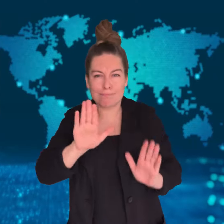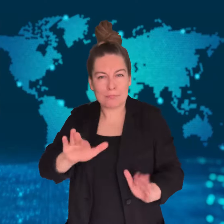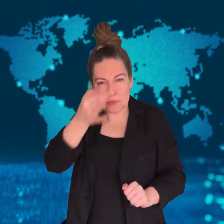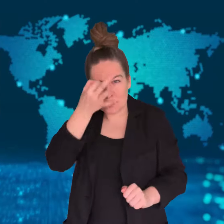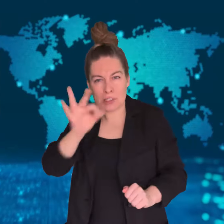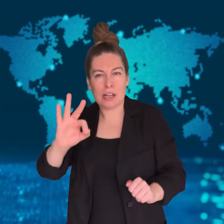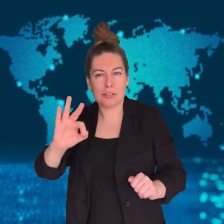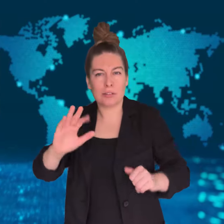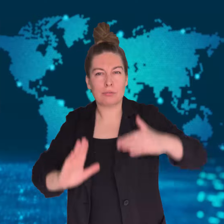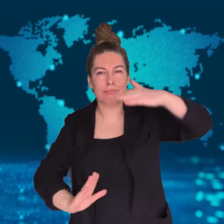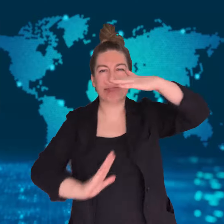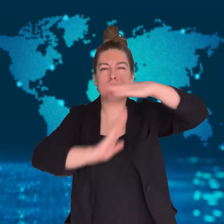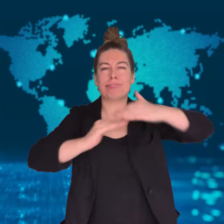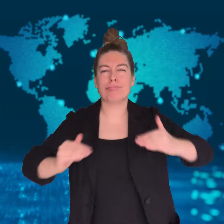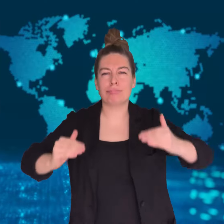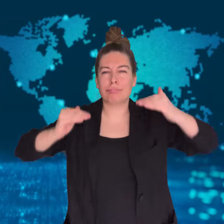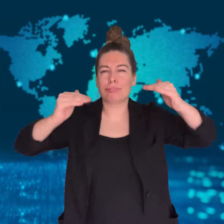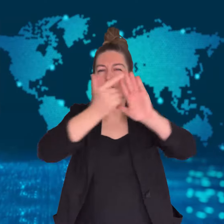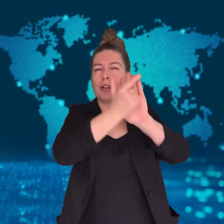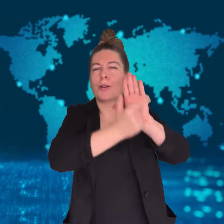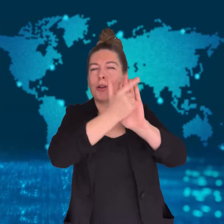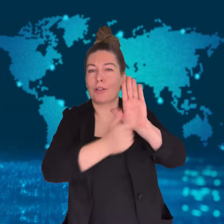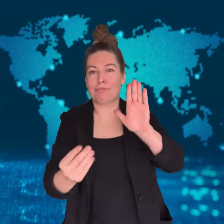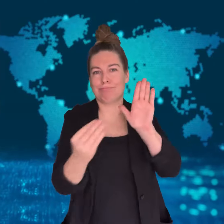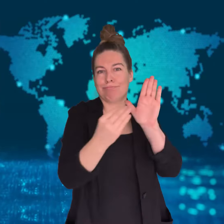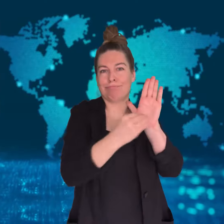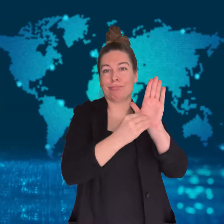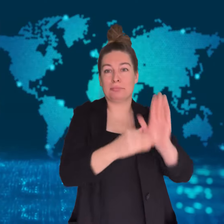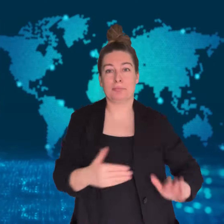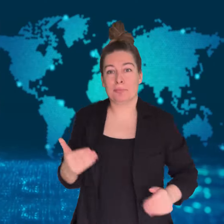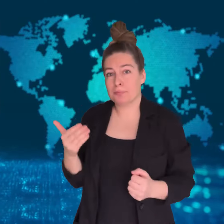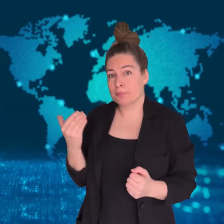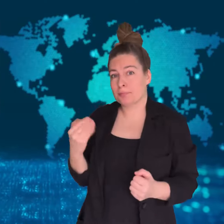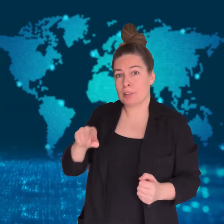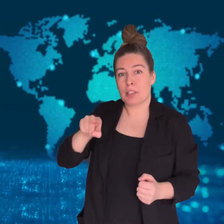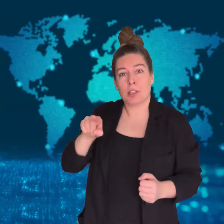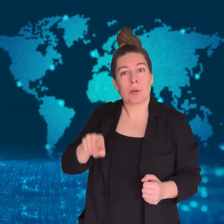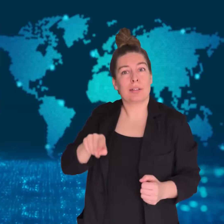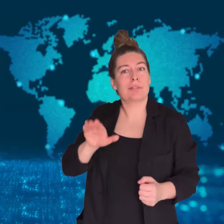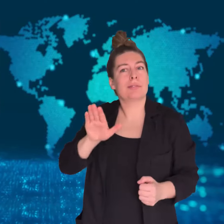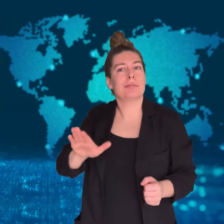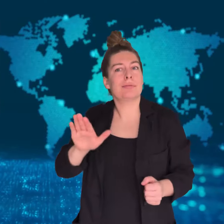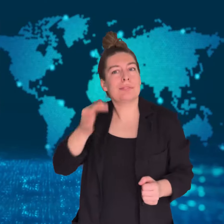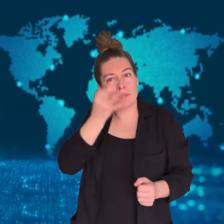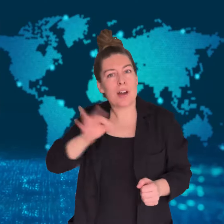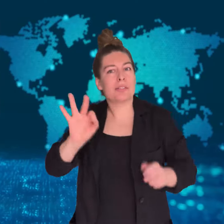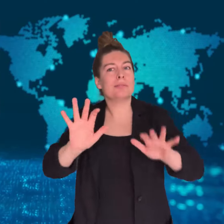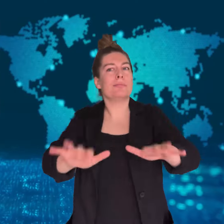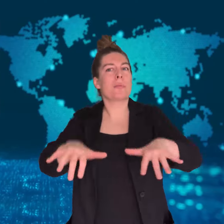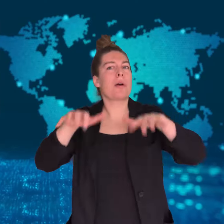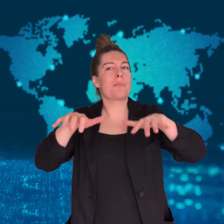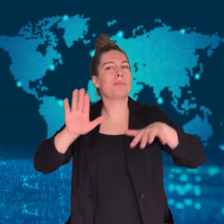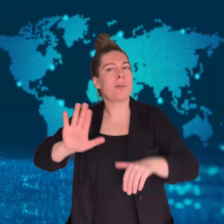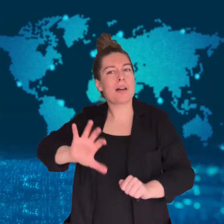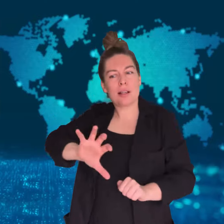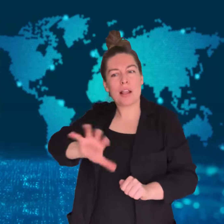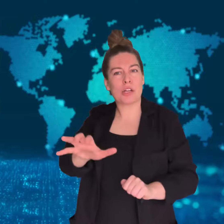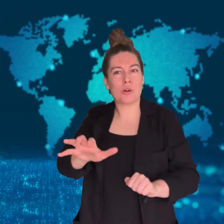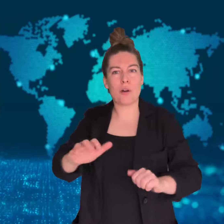In January of this year, the lower house of France's parliament, the National Assembly,